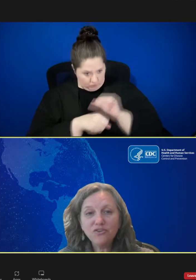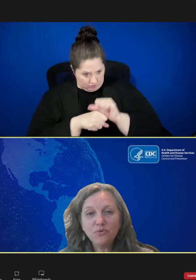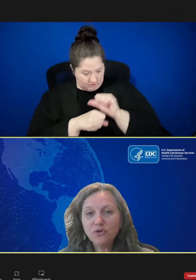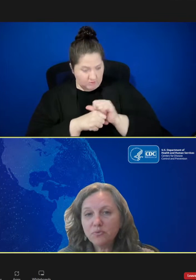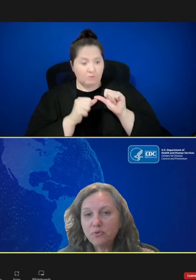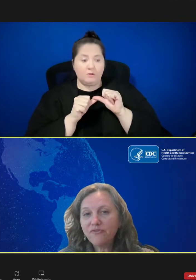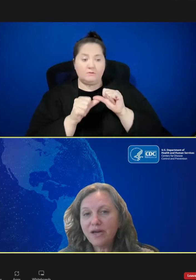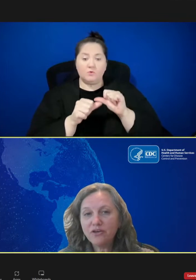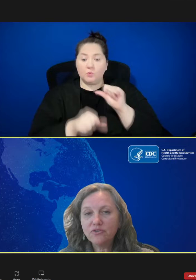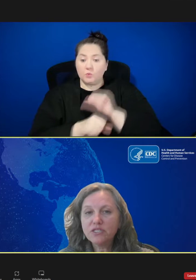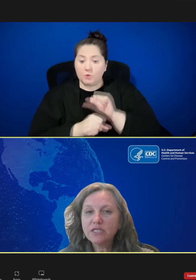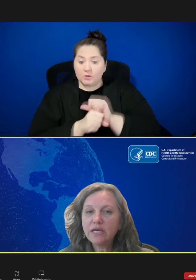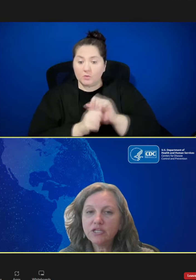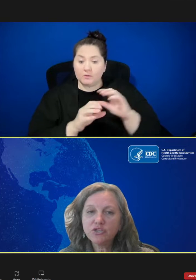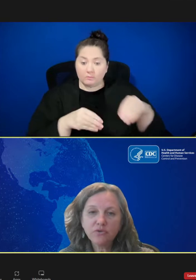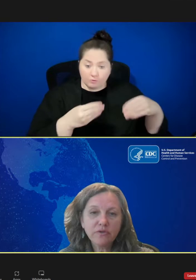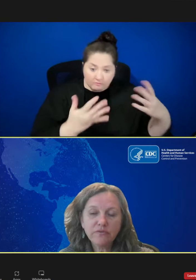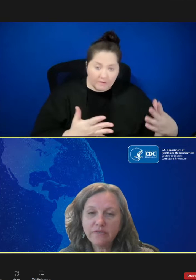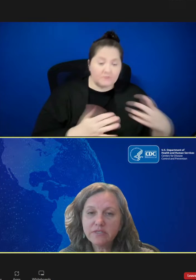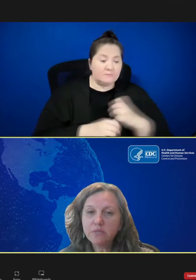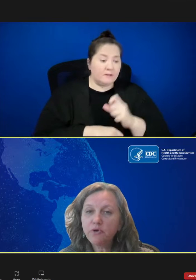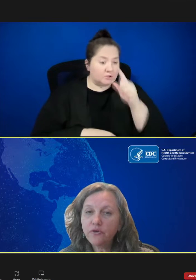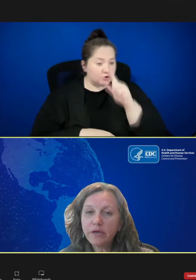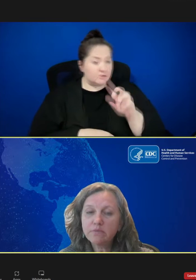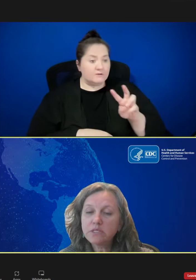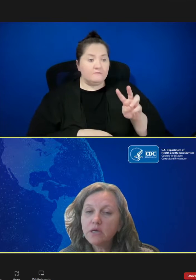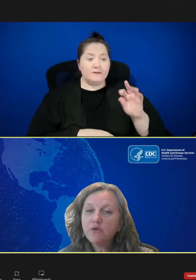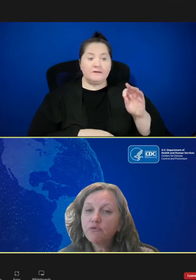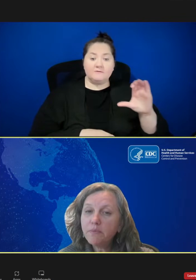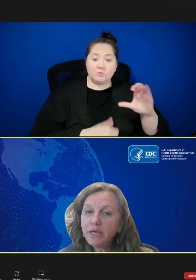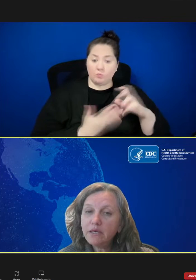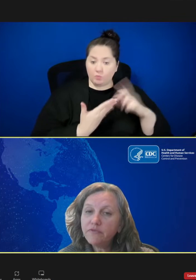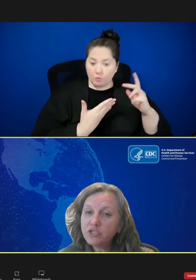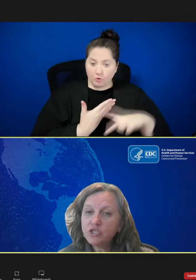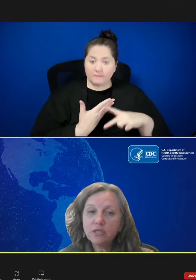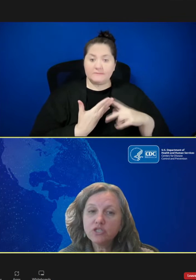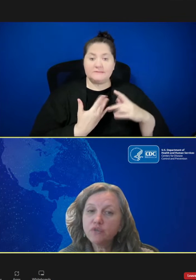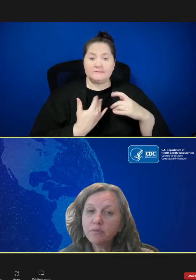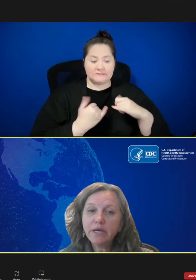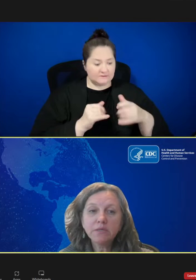to work with providers to ensure that VFC programs remain efficient and streamlined,